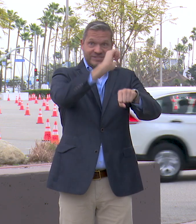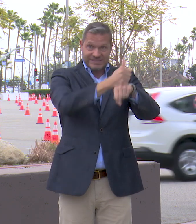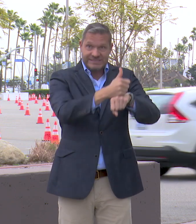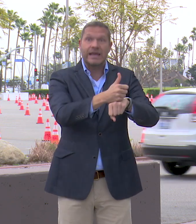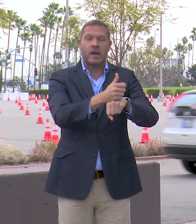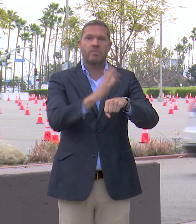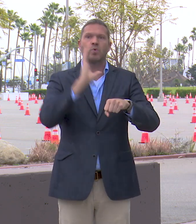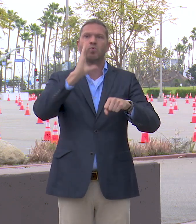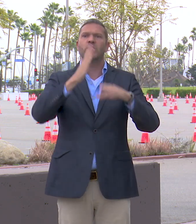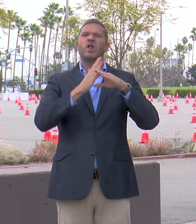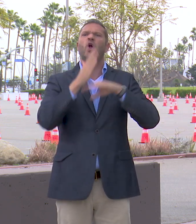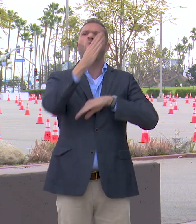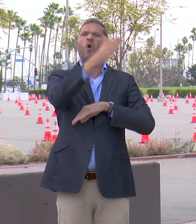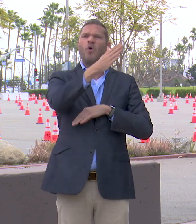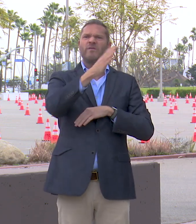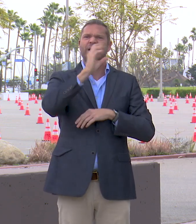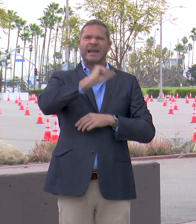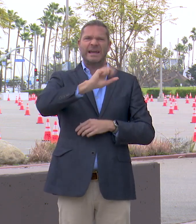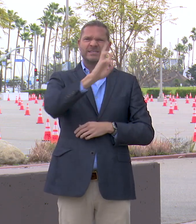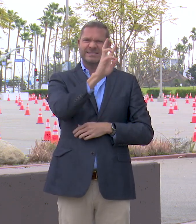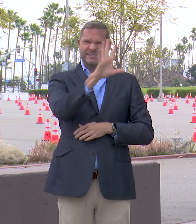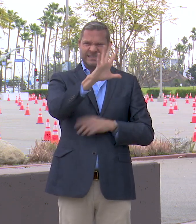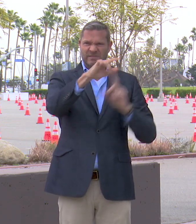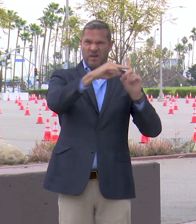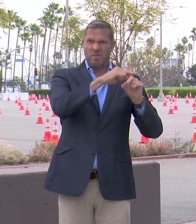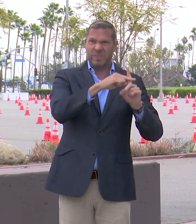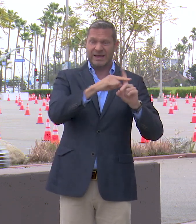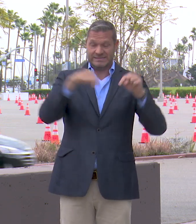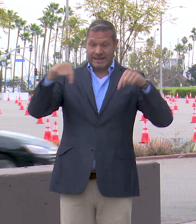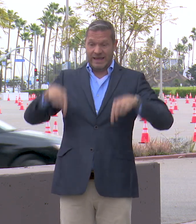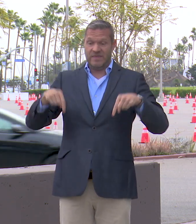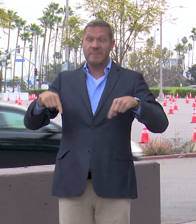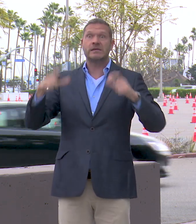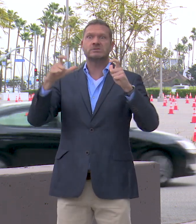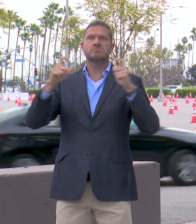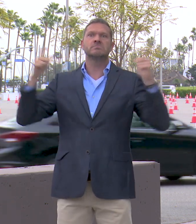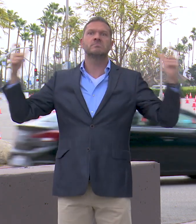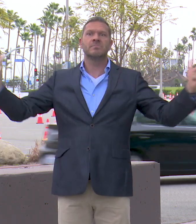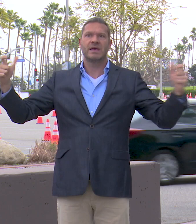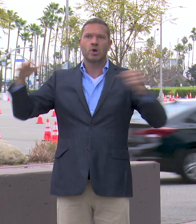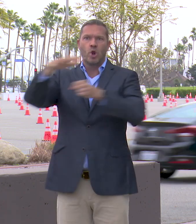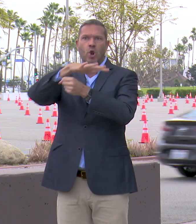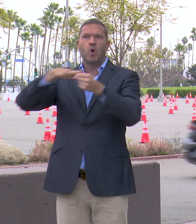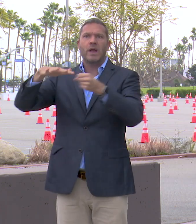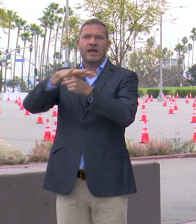65 and over and then we will have this kind of super site where we will see kind of everyone